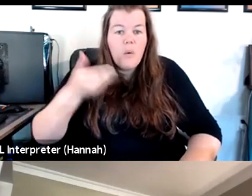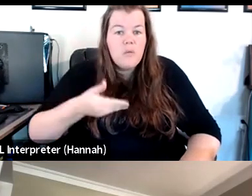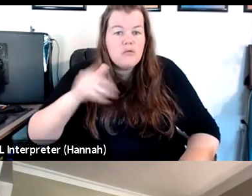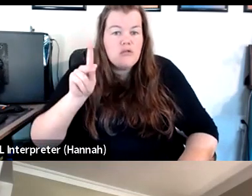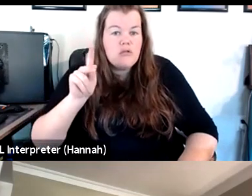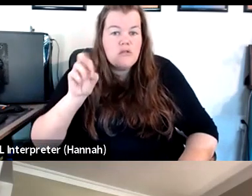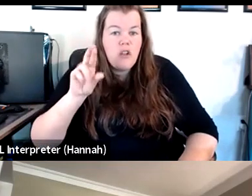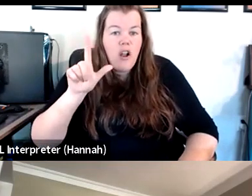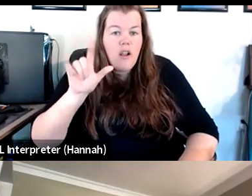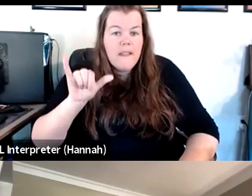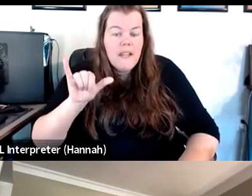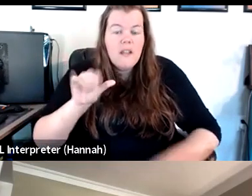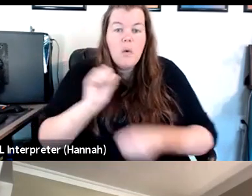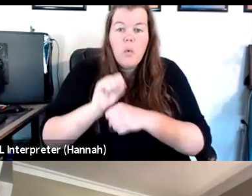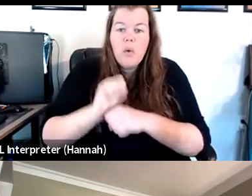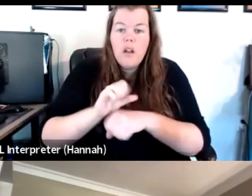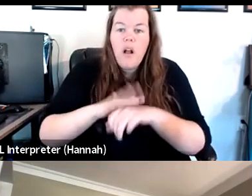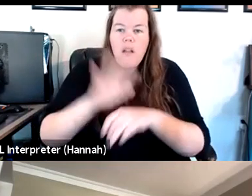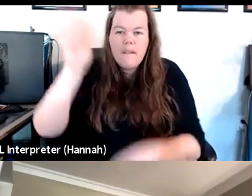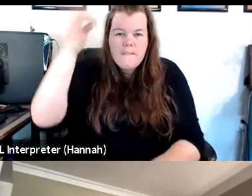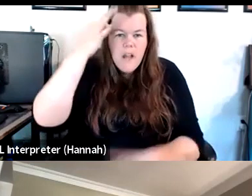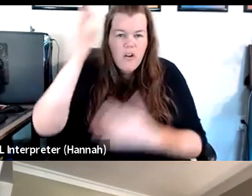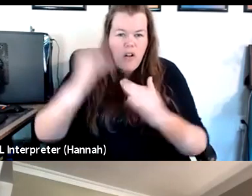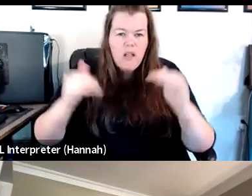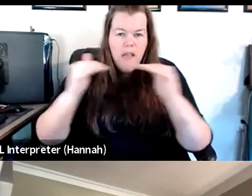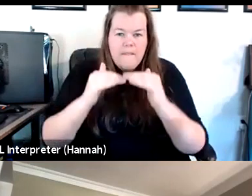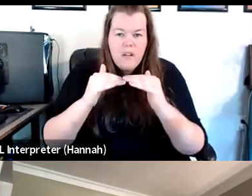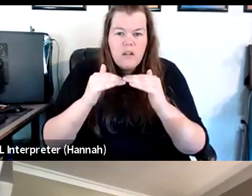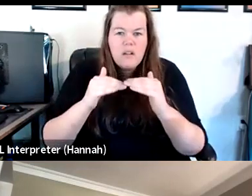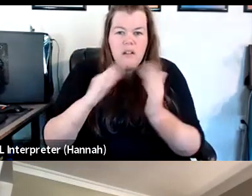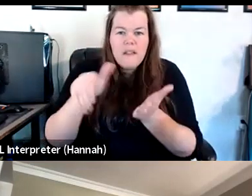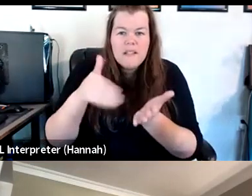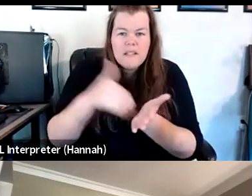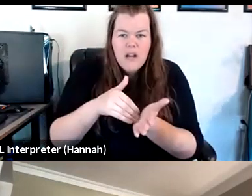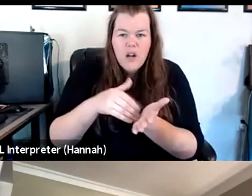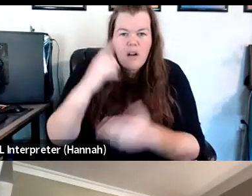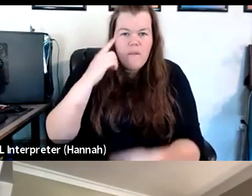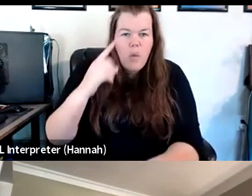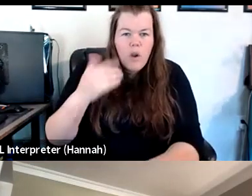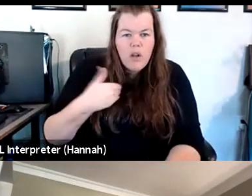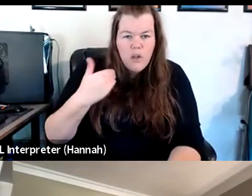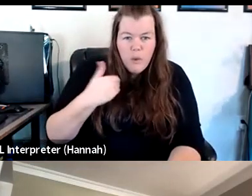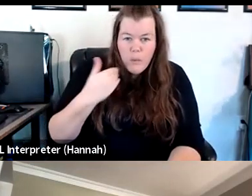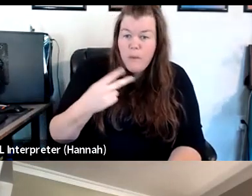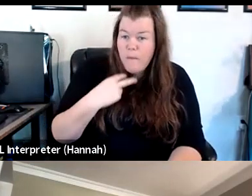with the Center for uh Center for Youth Voice and Youth Choice is that is that it Mel? Yeah yeah.